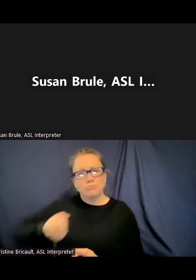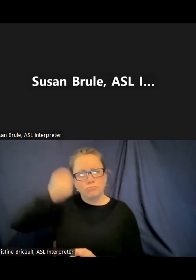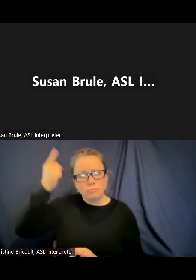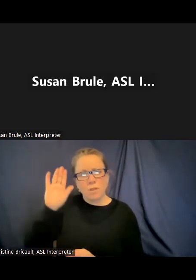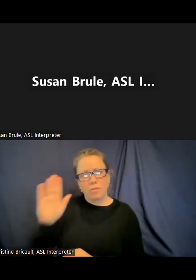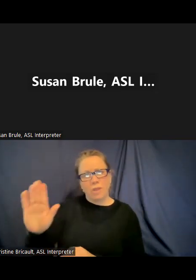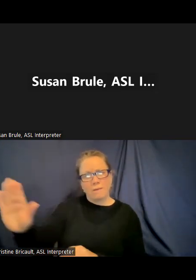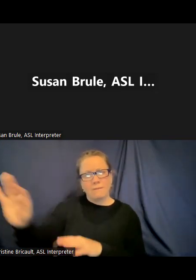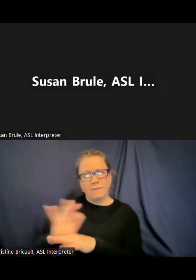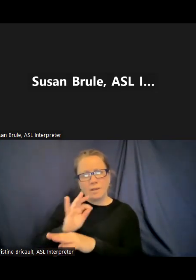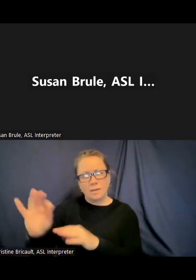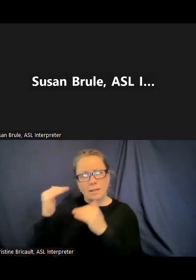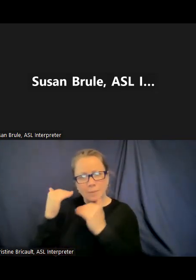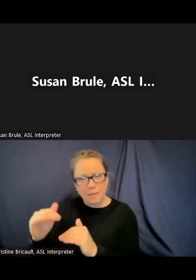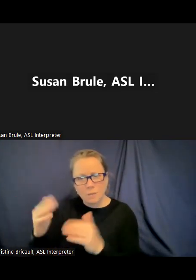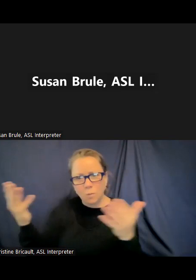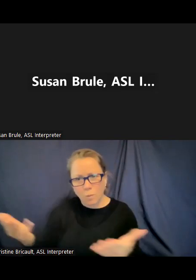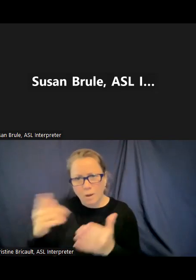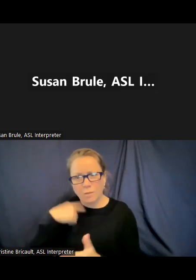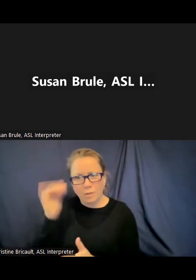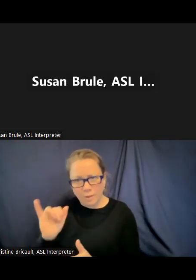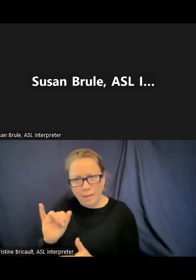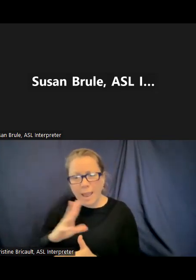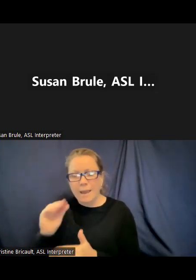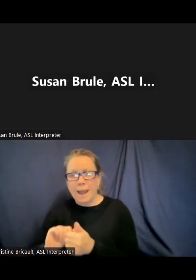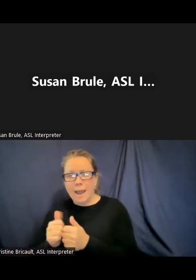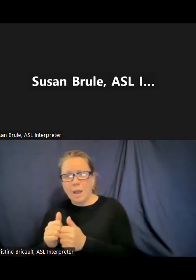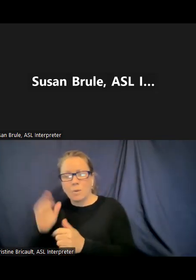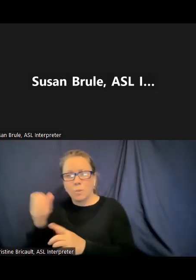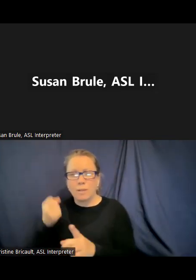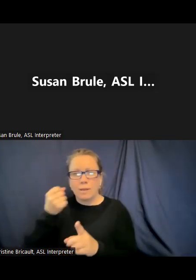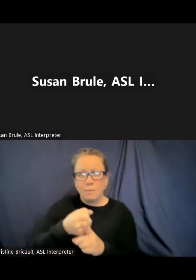limitations are, what the essential functions of their job are,